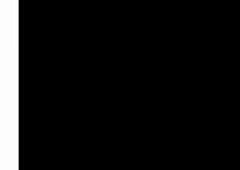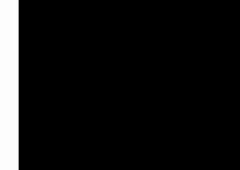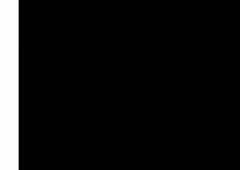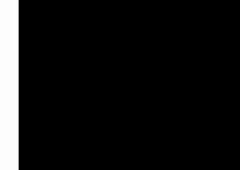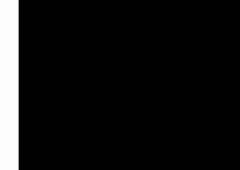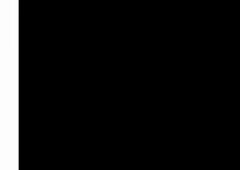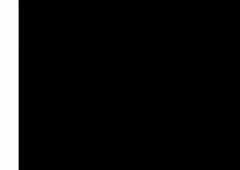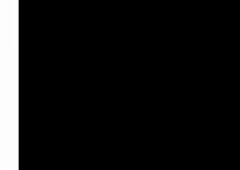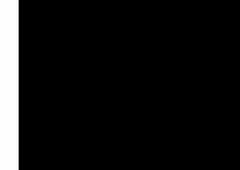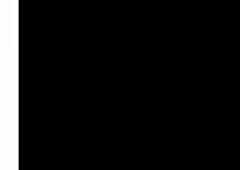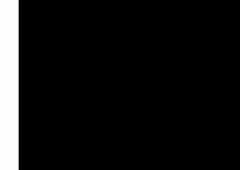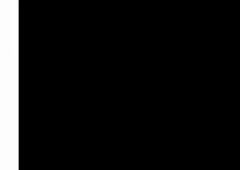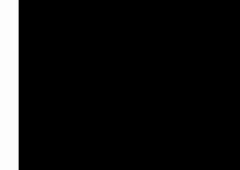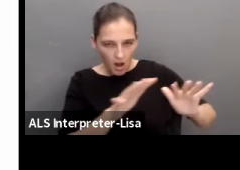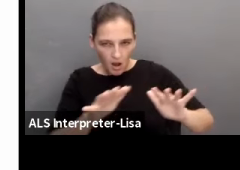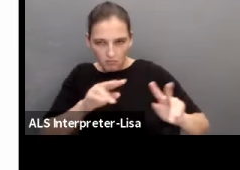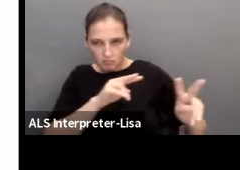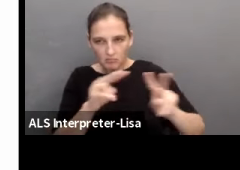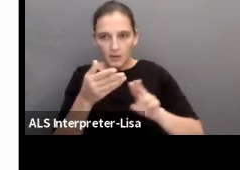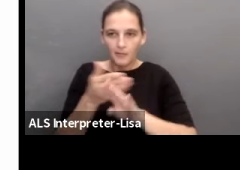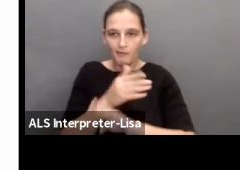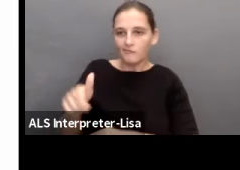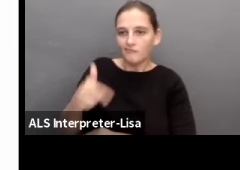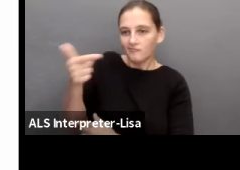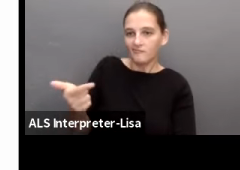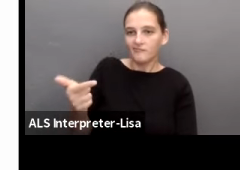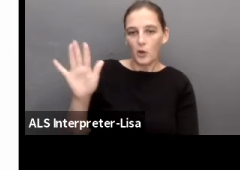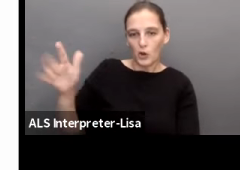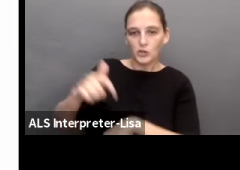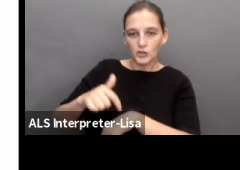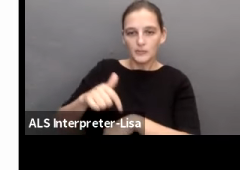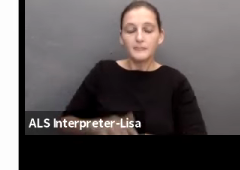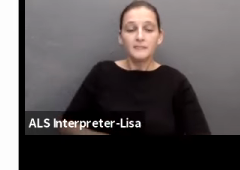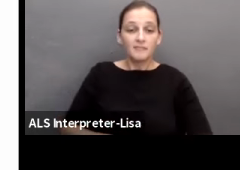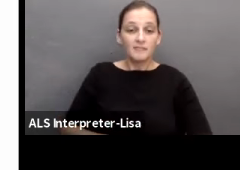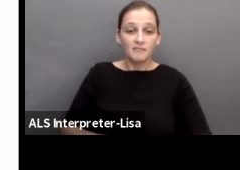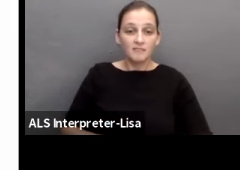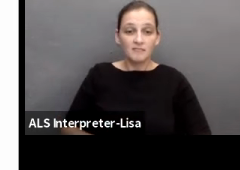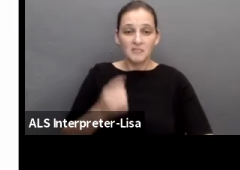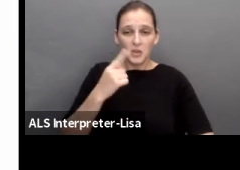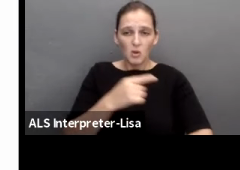that was being done before it was her turn, and other than the sore arm she did fine also